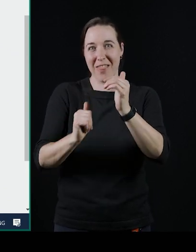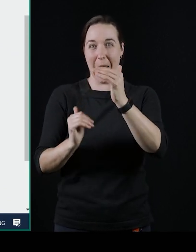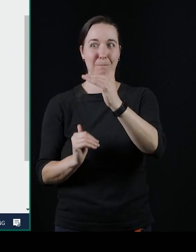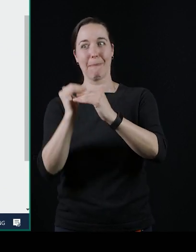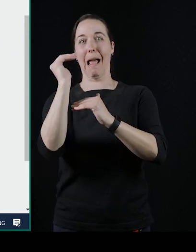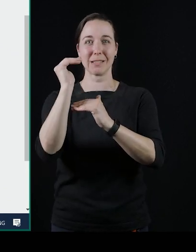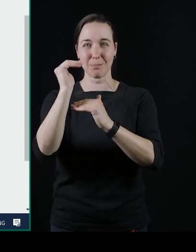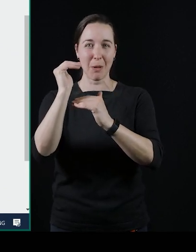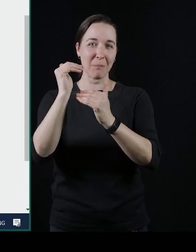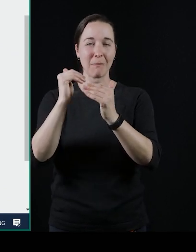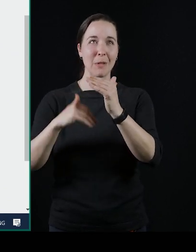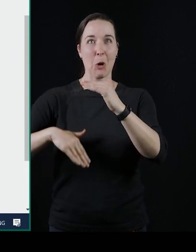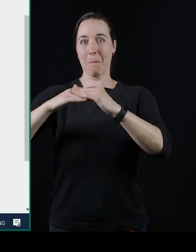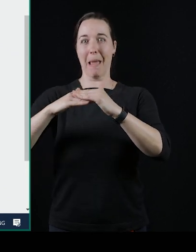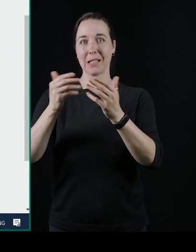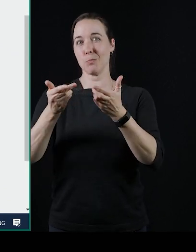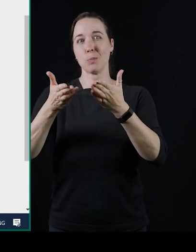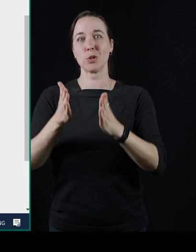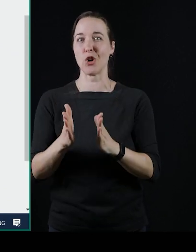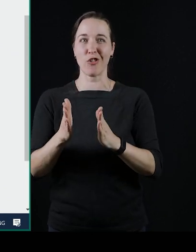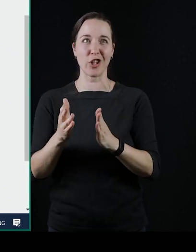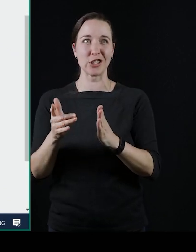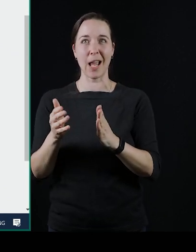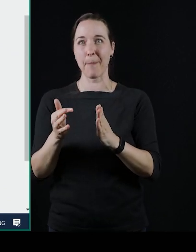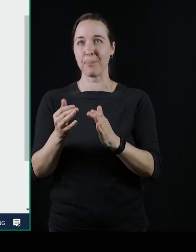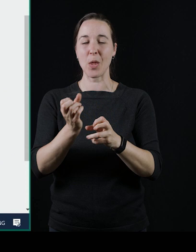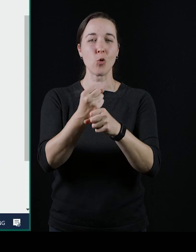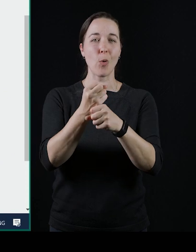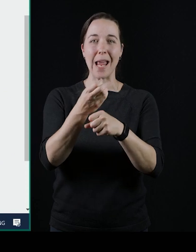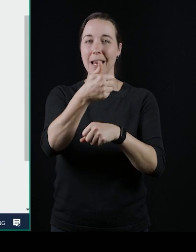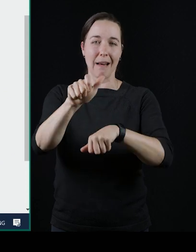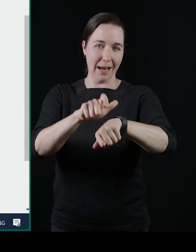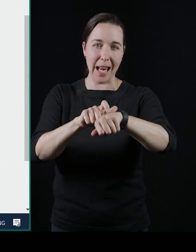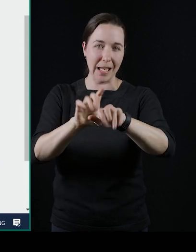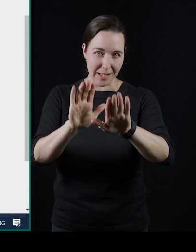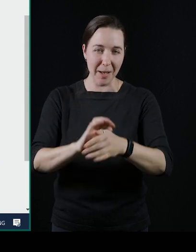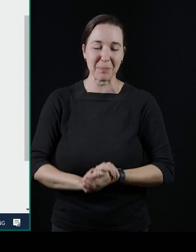than maximum servers created at any point in time.